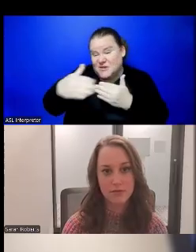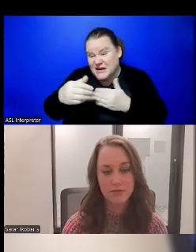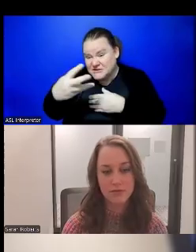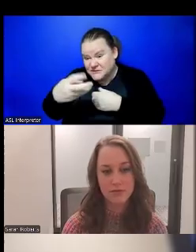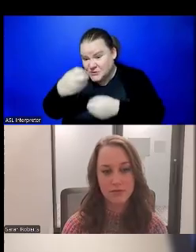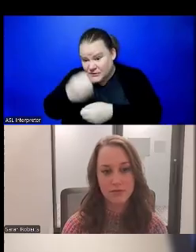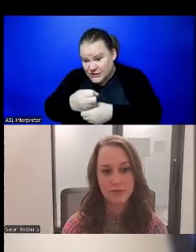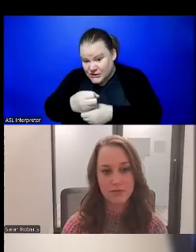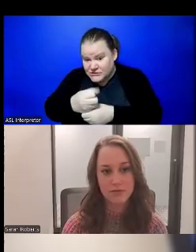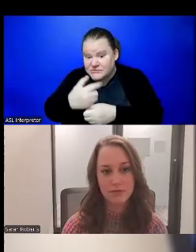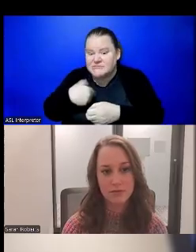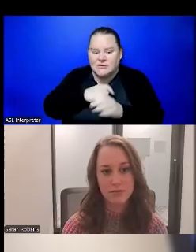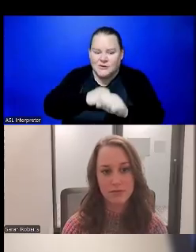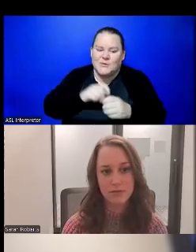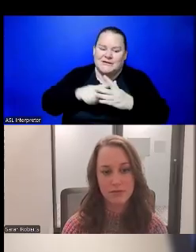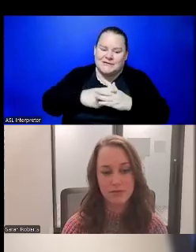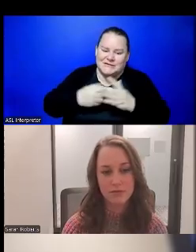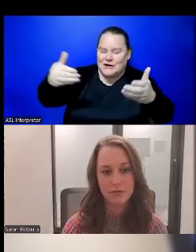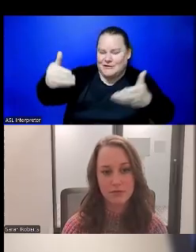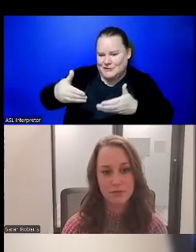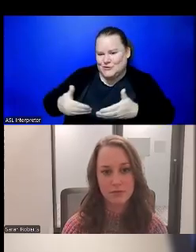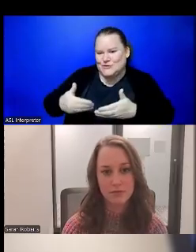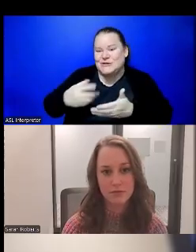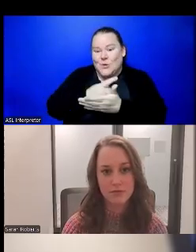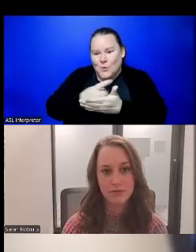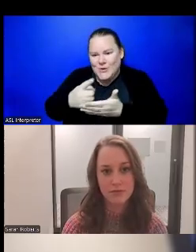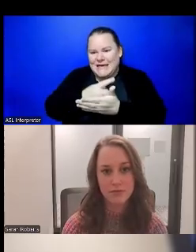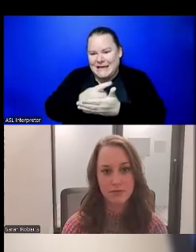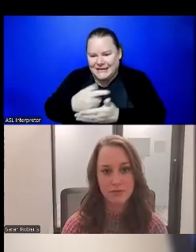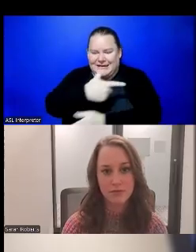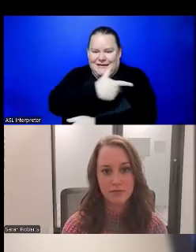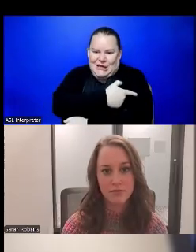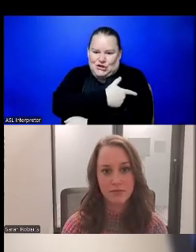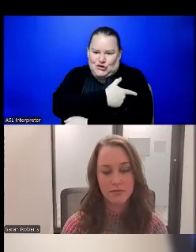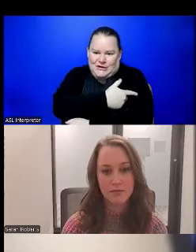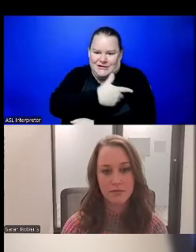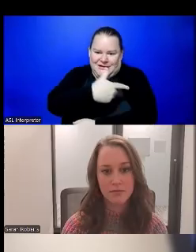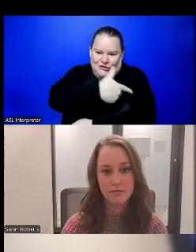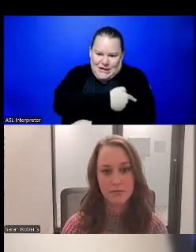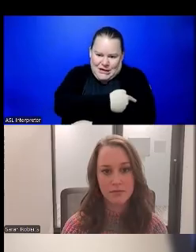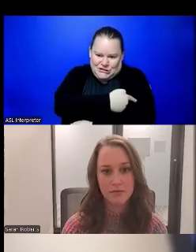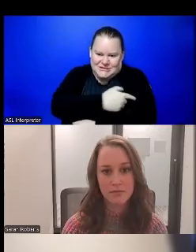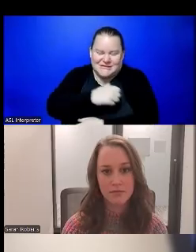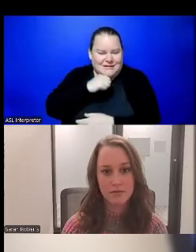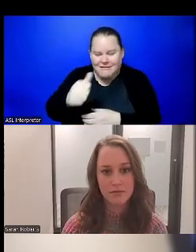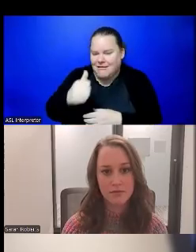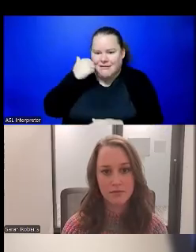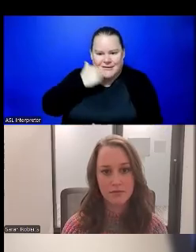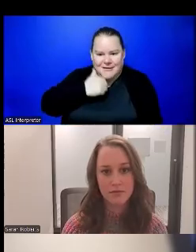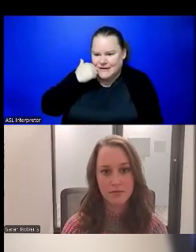can start introducing weekly injections instead of every single day. But as I mentioned.